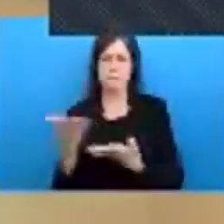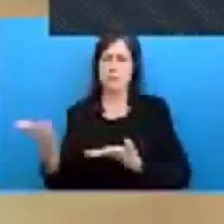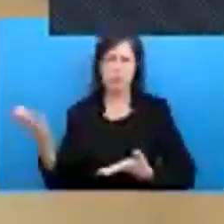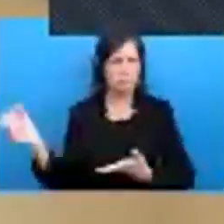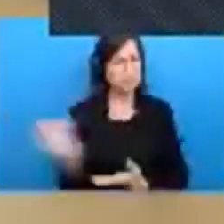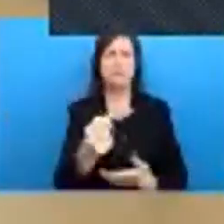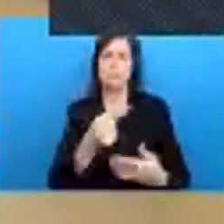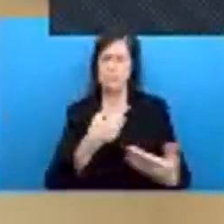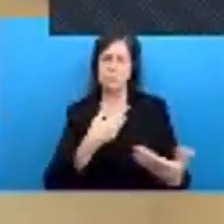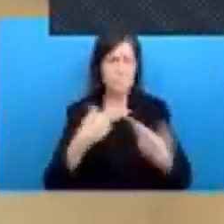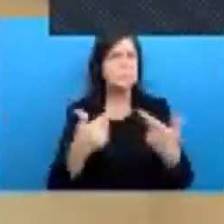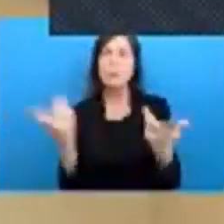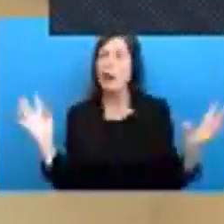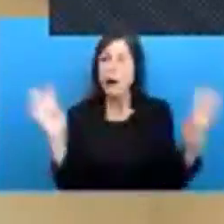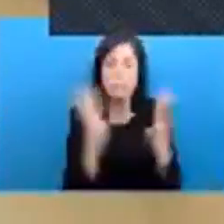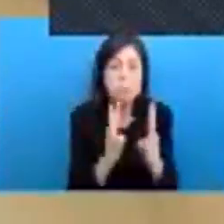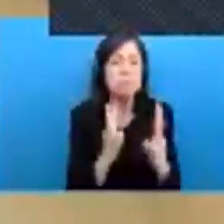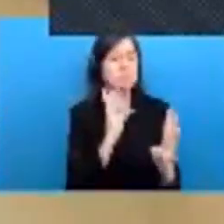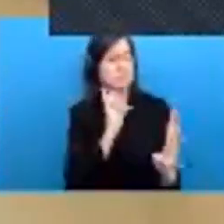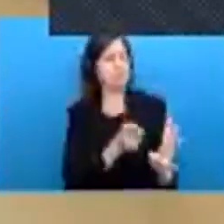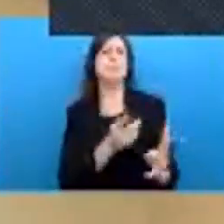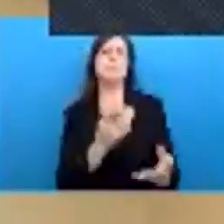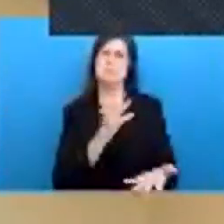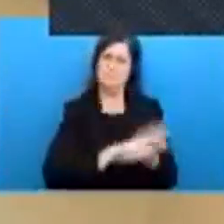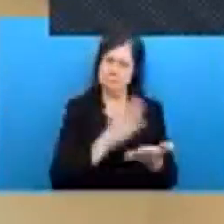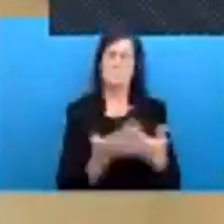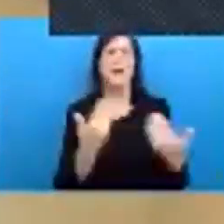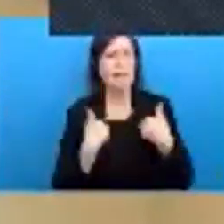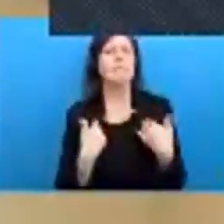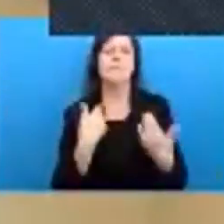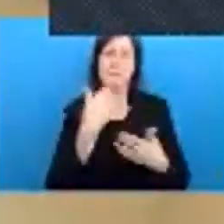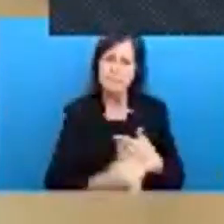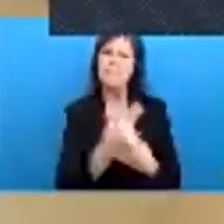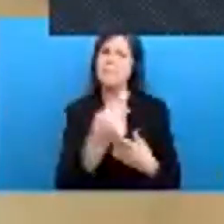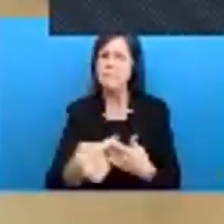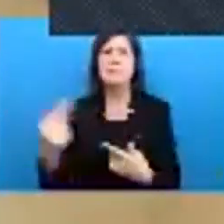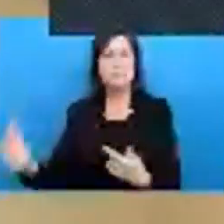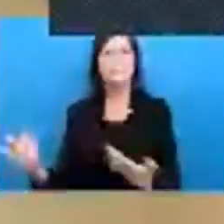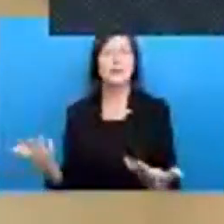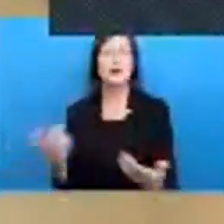We should be all giving chance